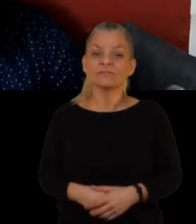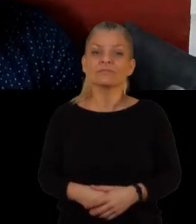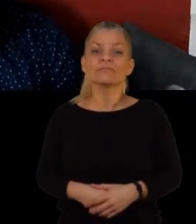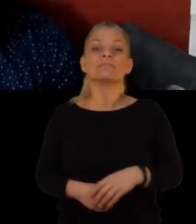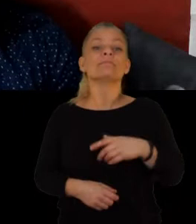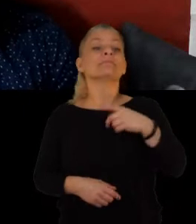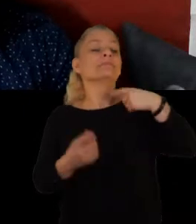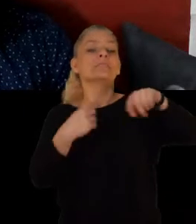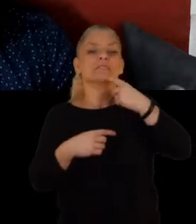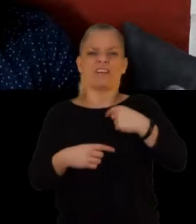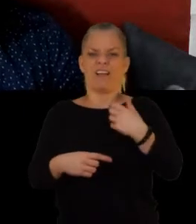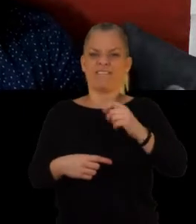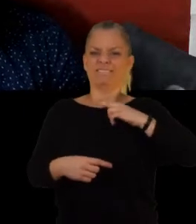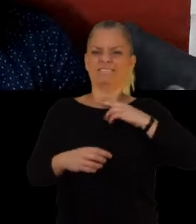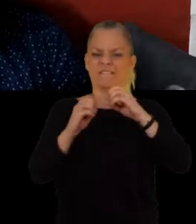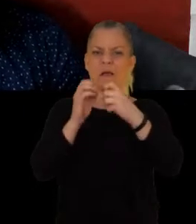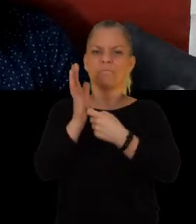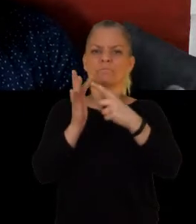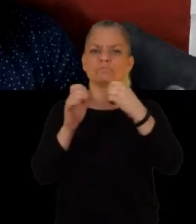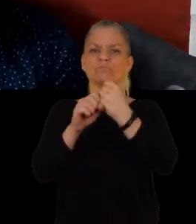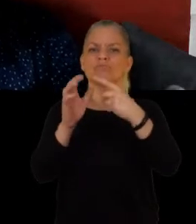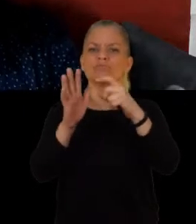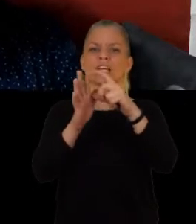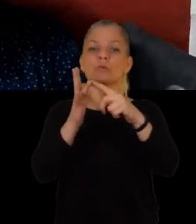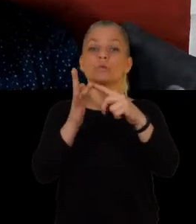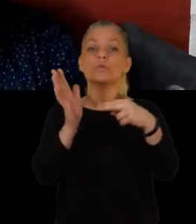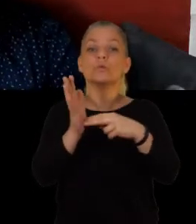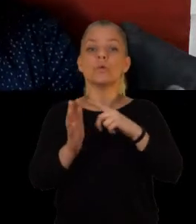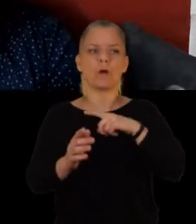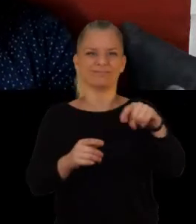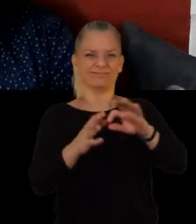born in Scotland i have a people say i've got a brigadoon accent because it's not placeable